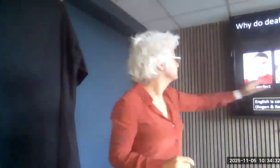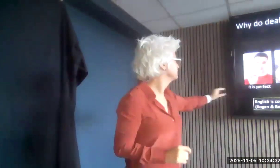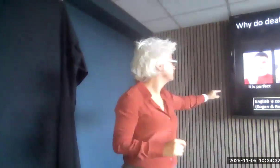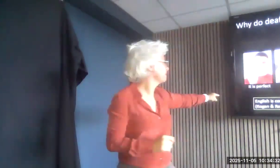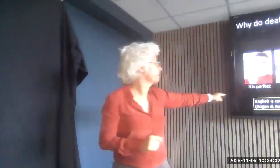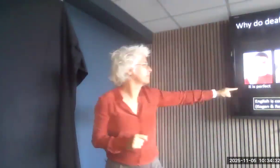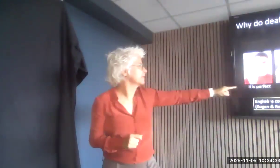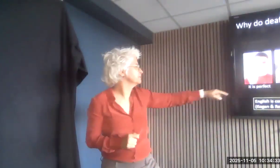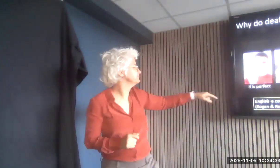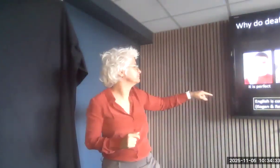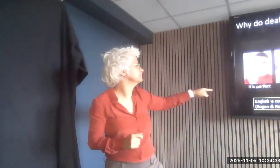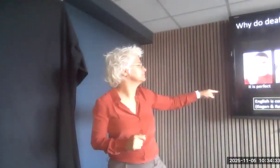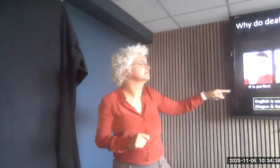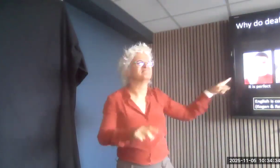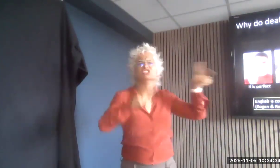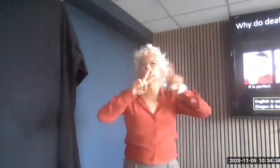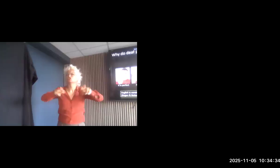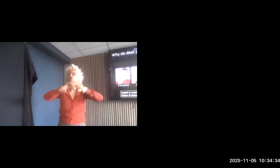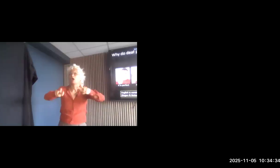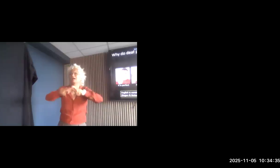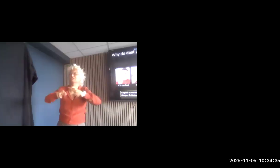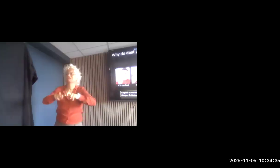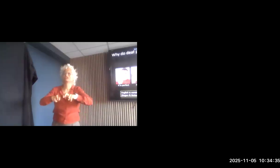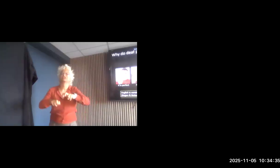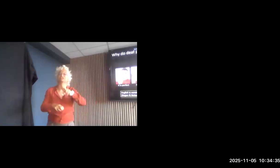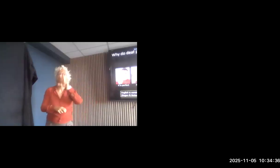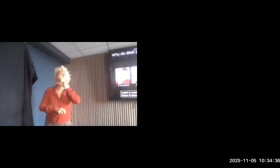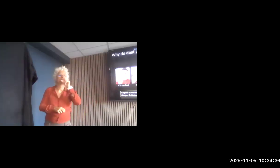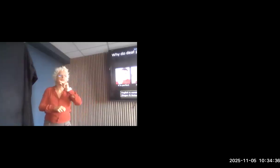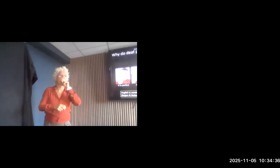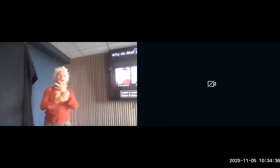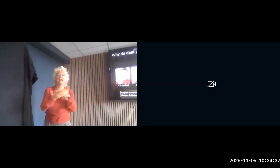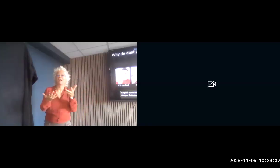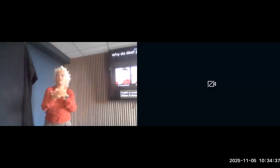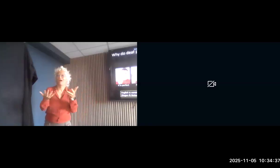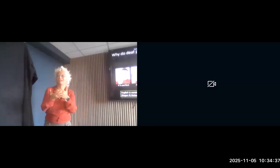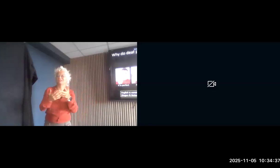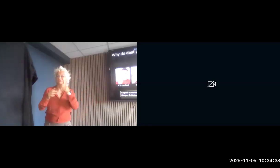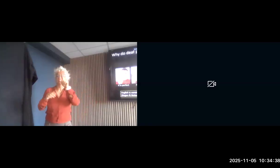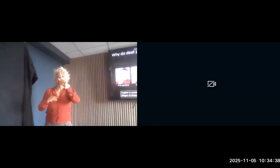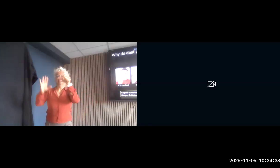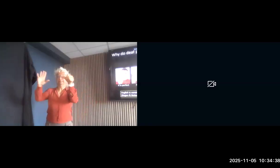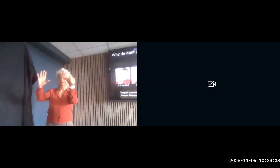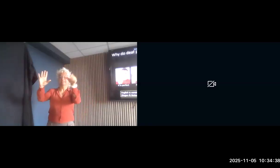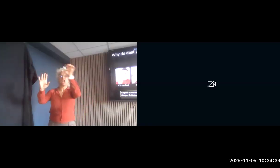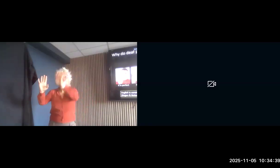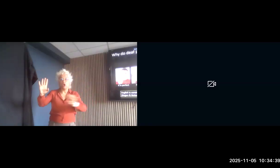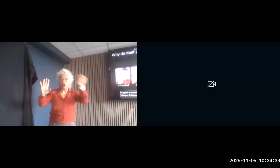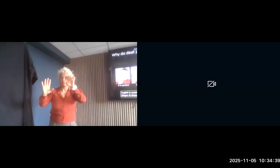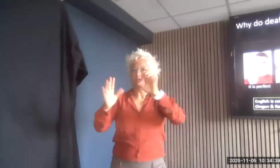But certainly not enough to find, again, more parallels between English and International Sign.